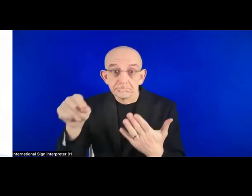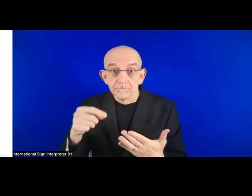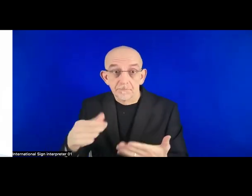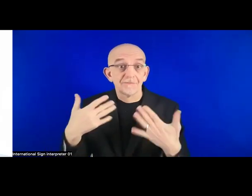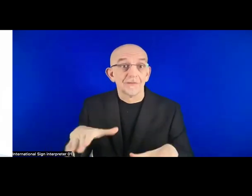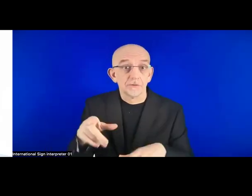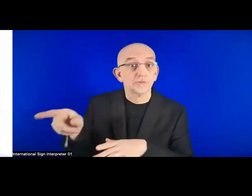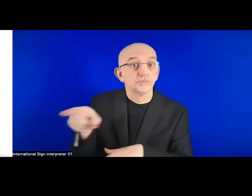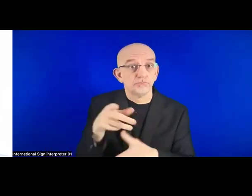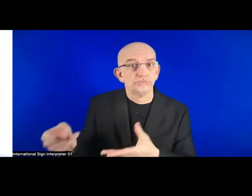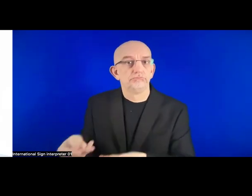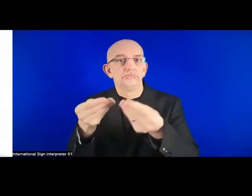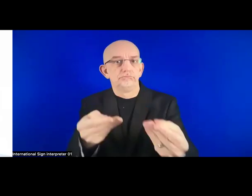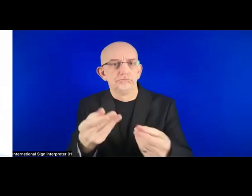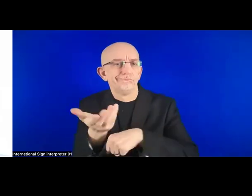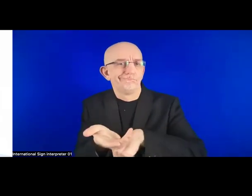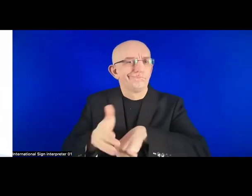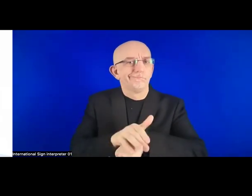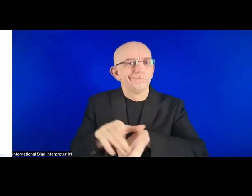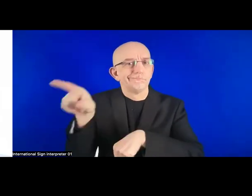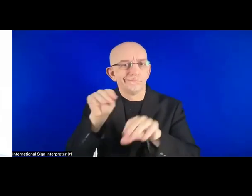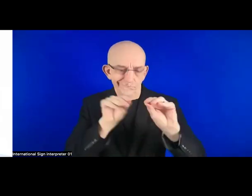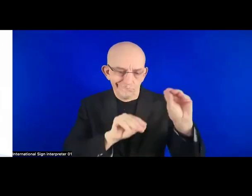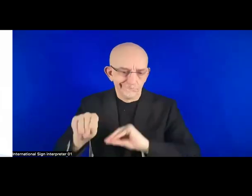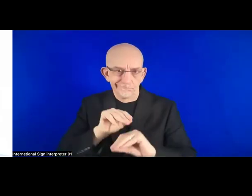should be short-listed for interview based on their peer review scores. We hope to